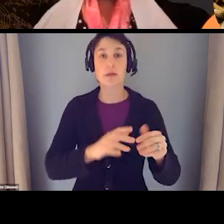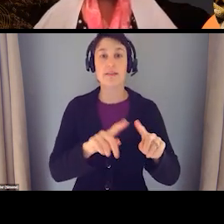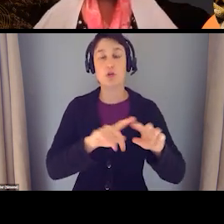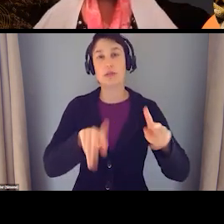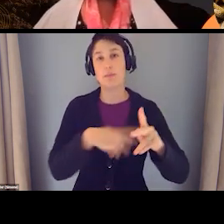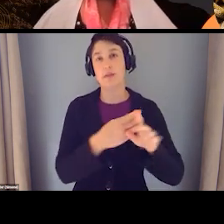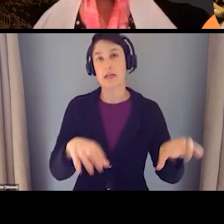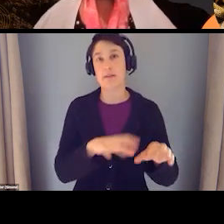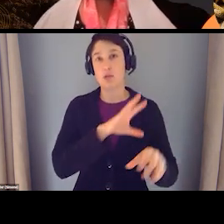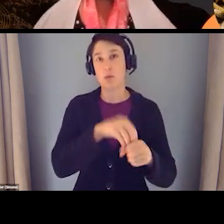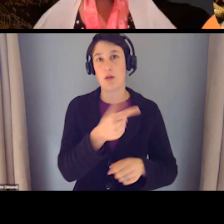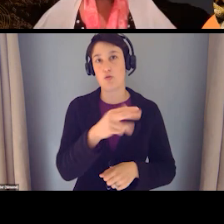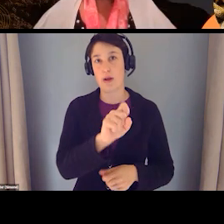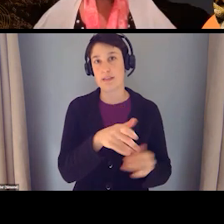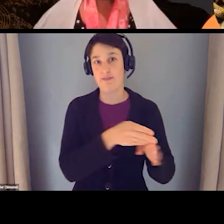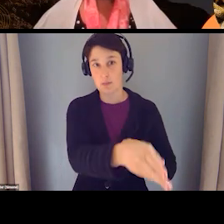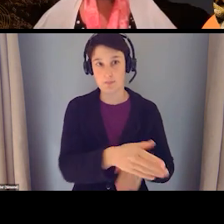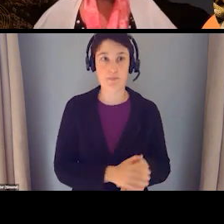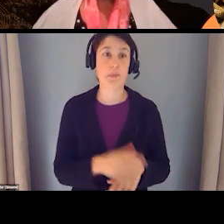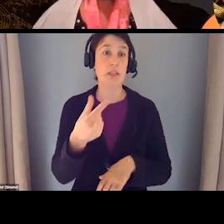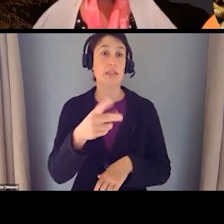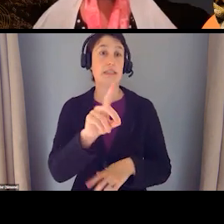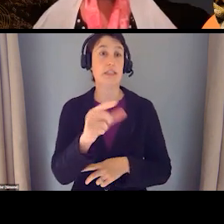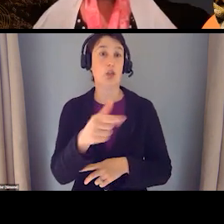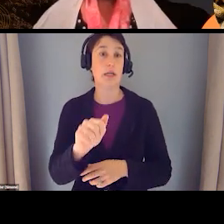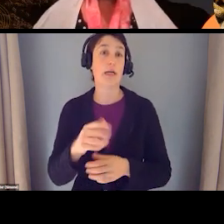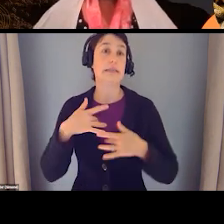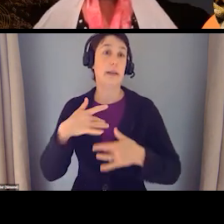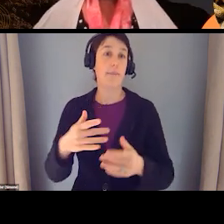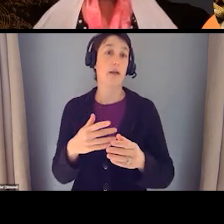DGA typically approves 12,000 awards, and 5,000 supplements,